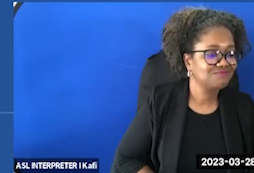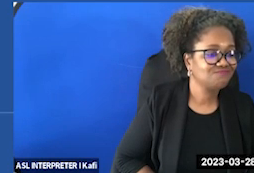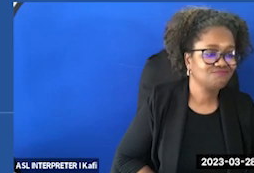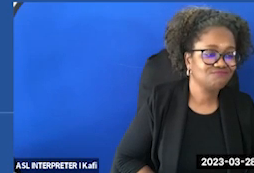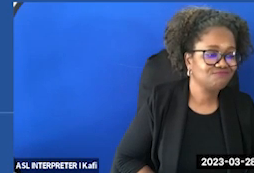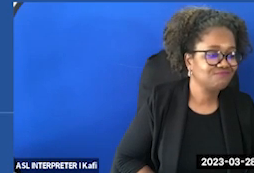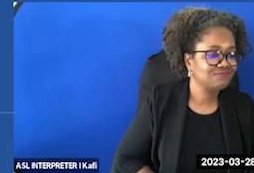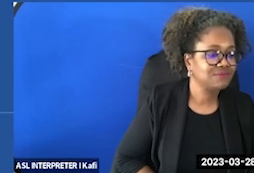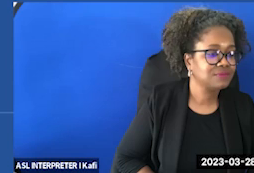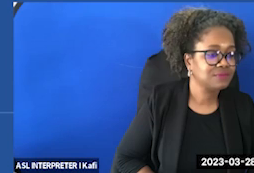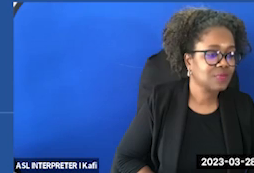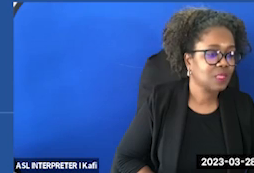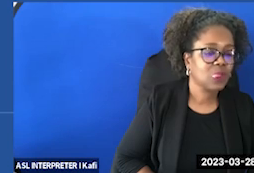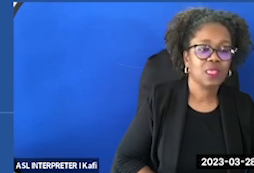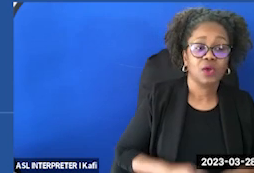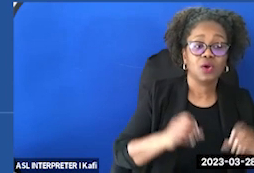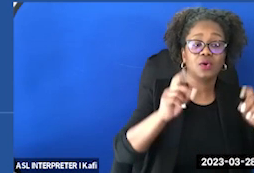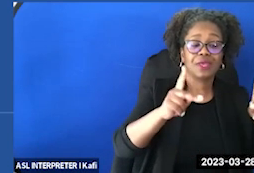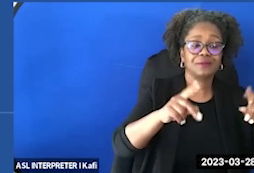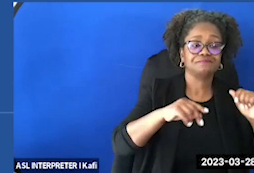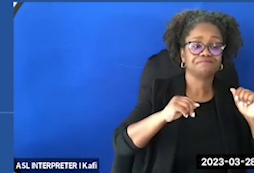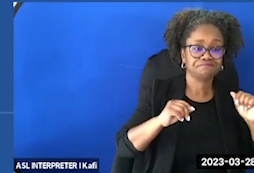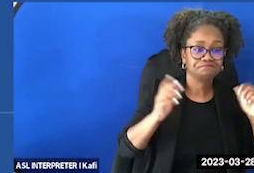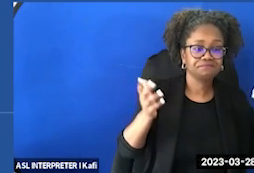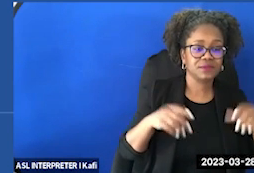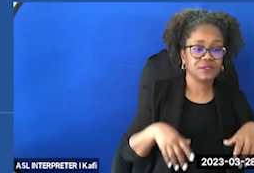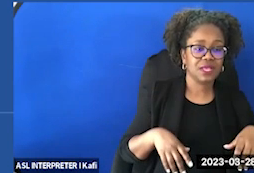Debbie Stine, Science & Technology Policy Academy: okay, so like. So the first thing is to